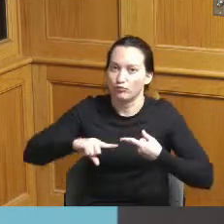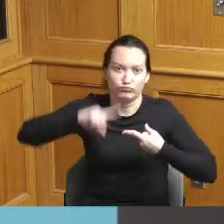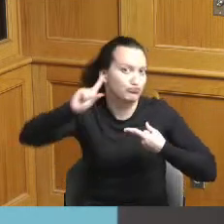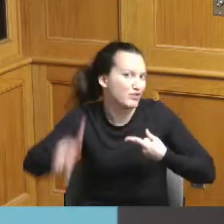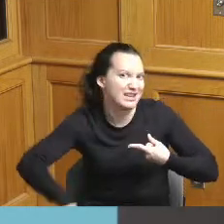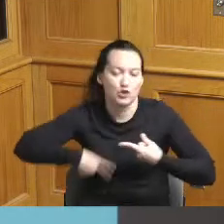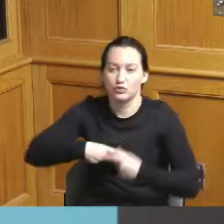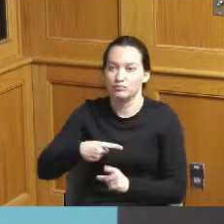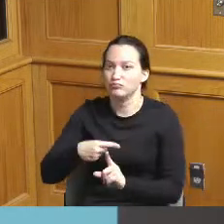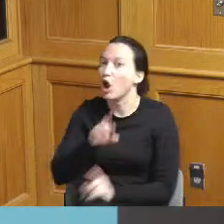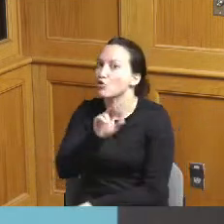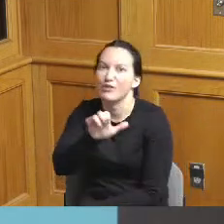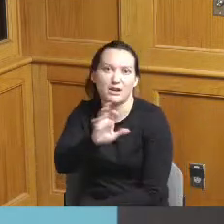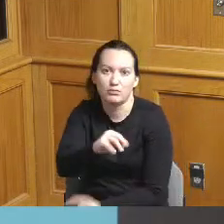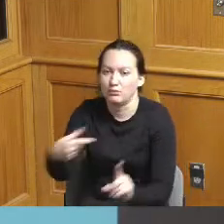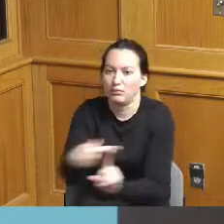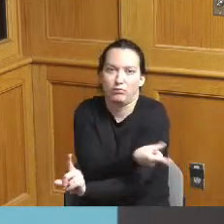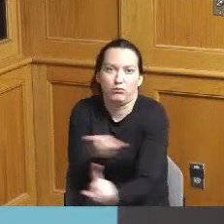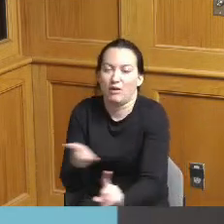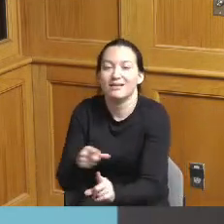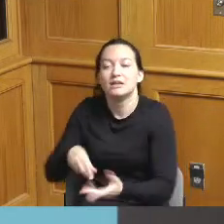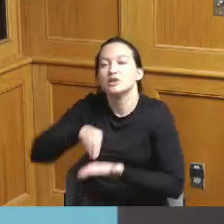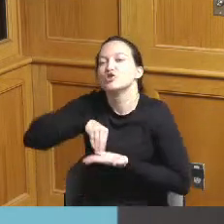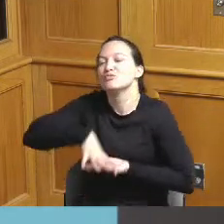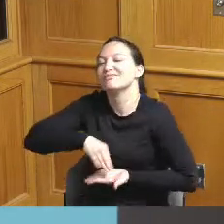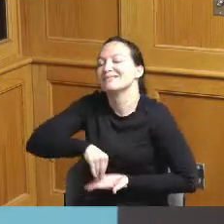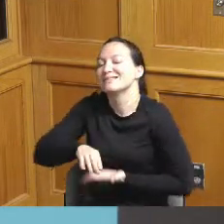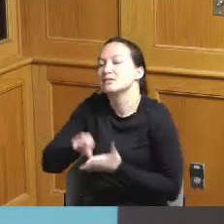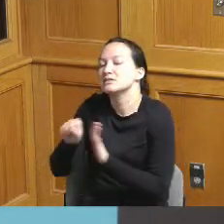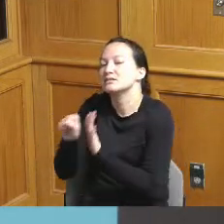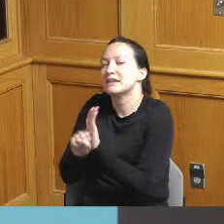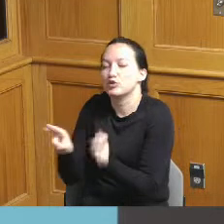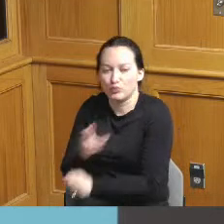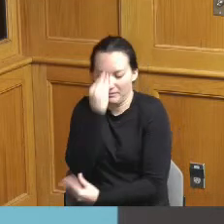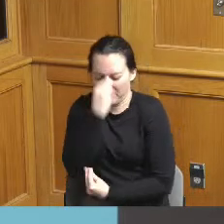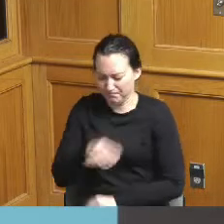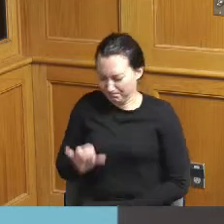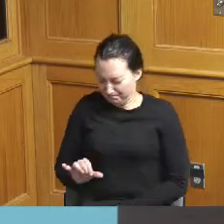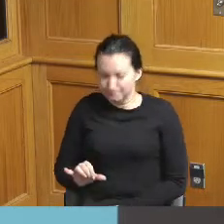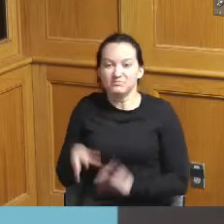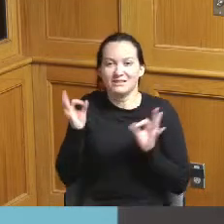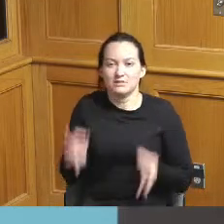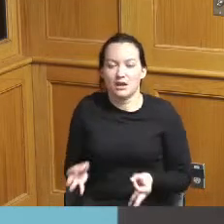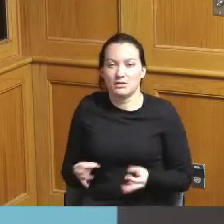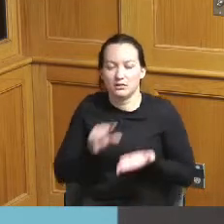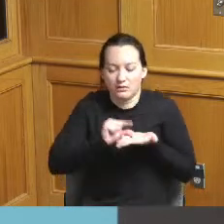and so we keep track of that and state uses that information to determine what our allocations are